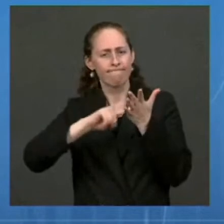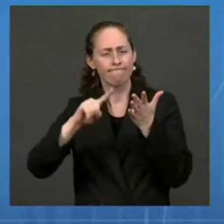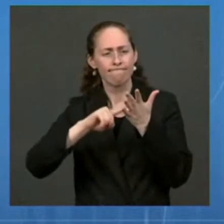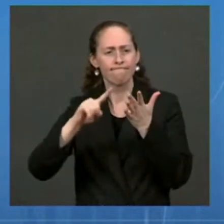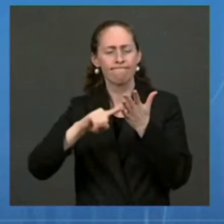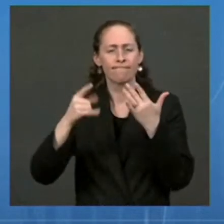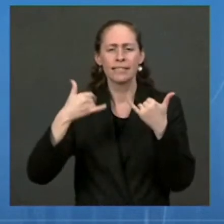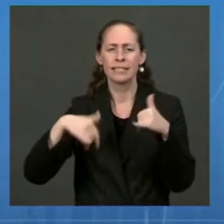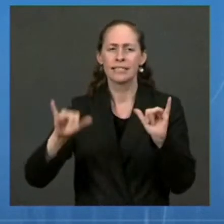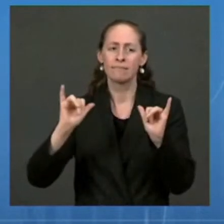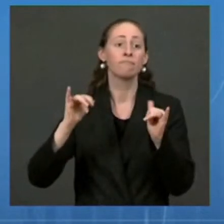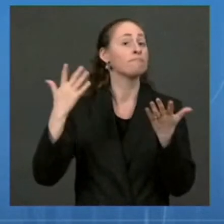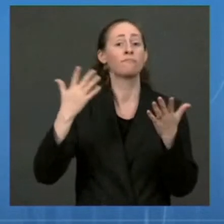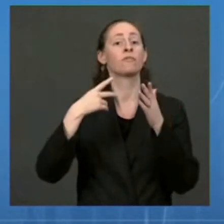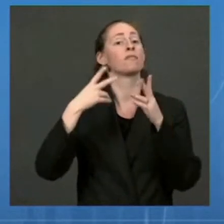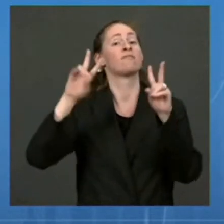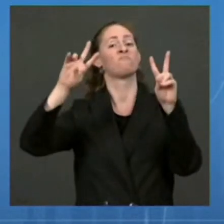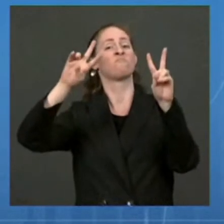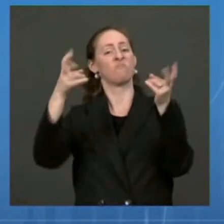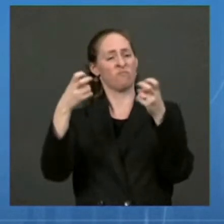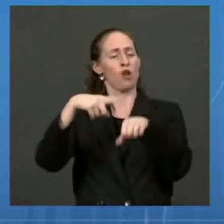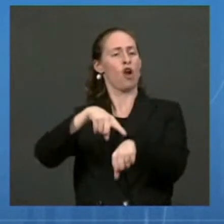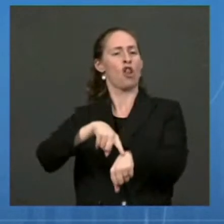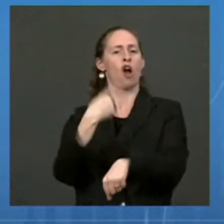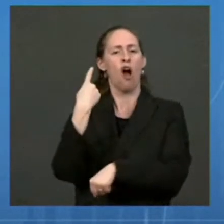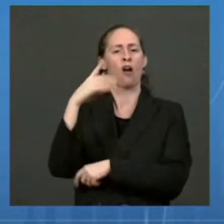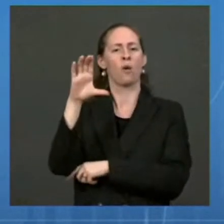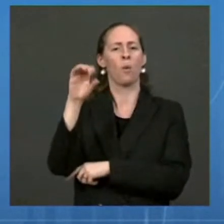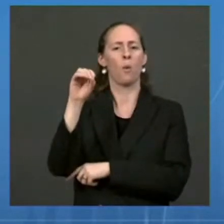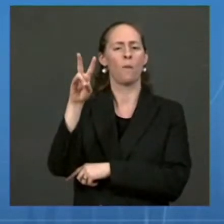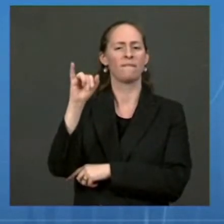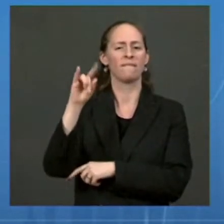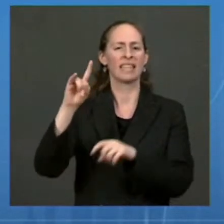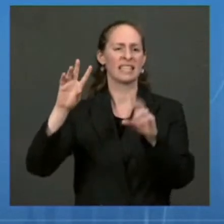EXPLAINABLE. THAT IS BY READILY APPARENT